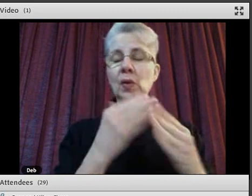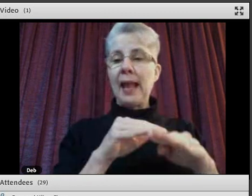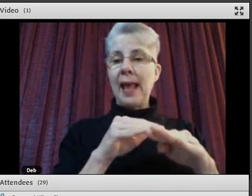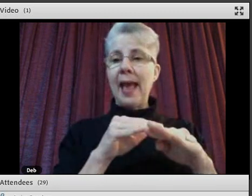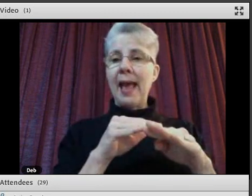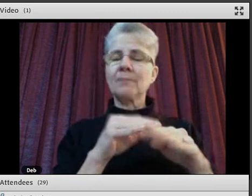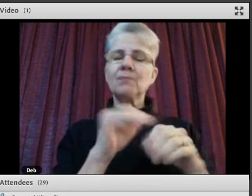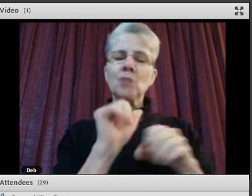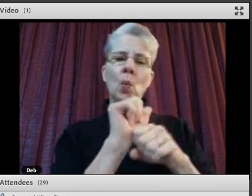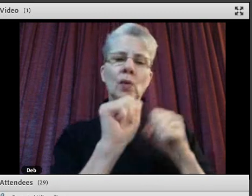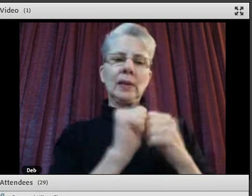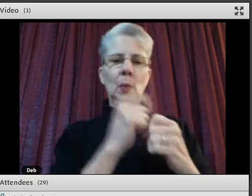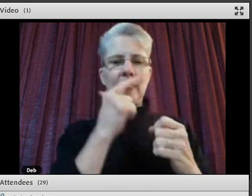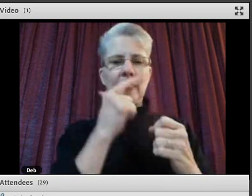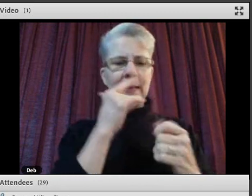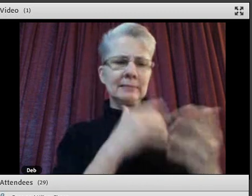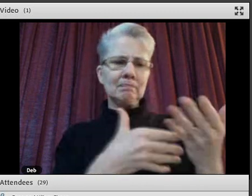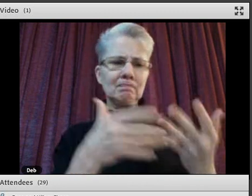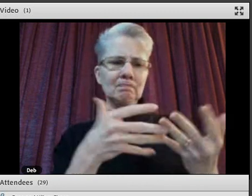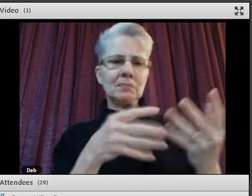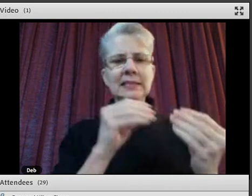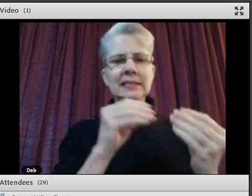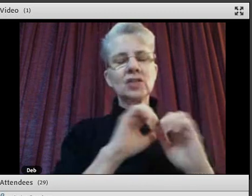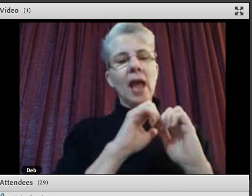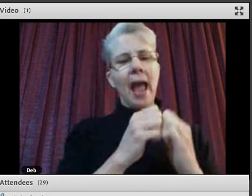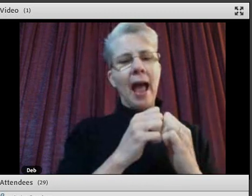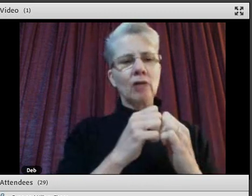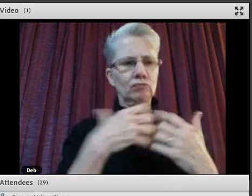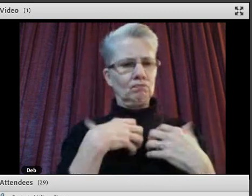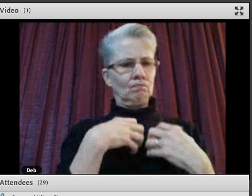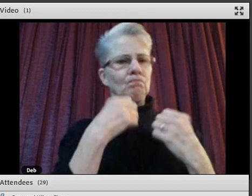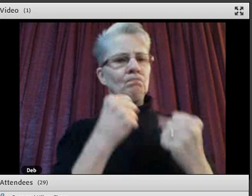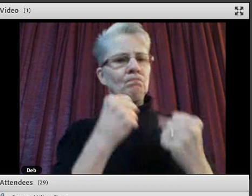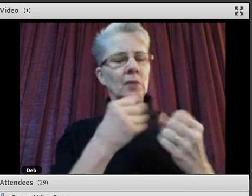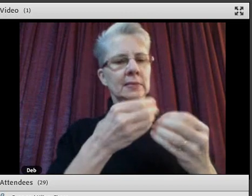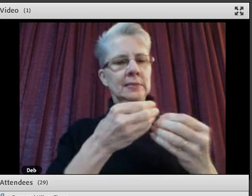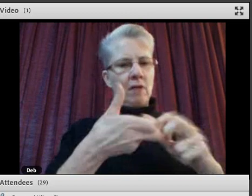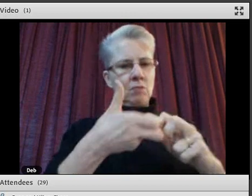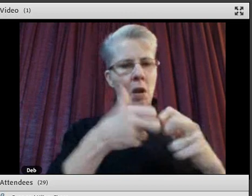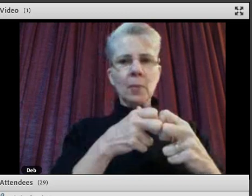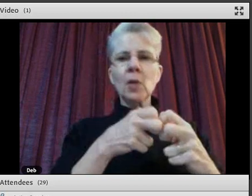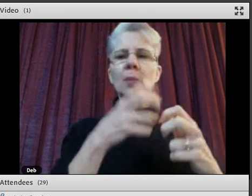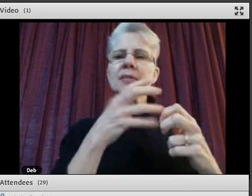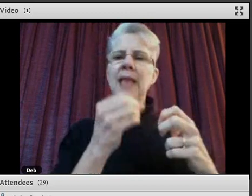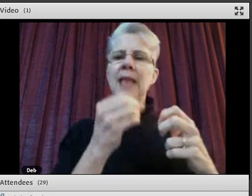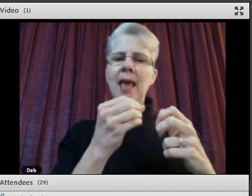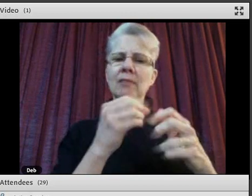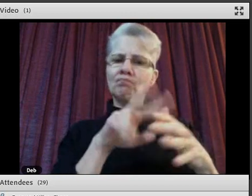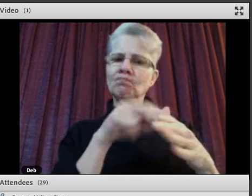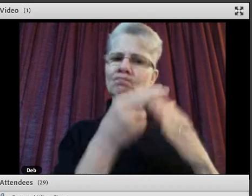and teaching them how to fearlessly solve problems and dive in and fix things.